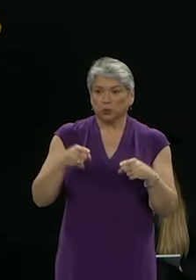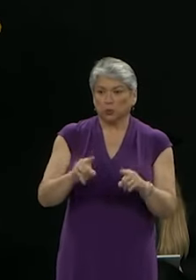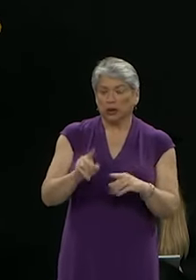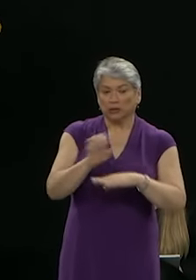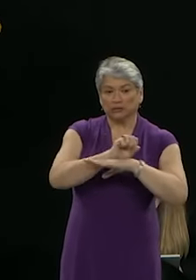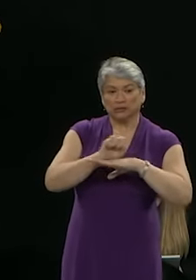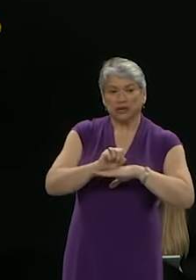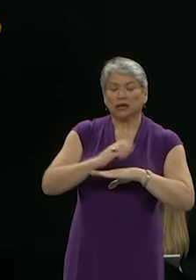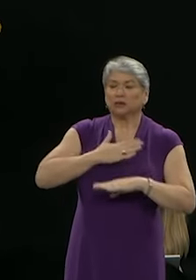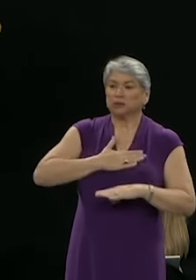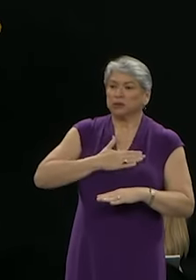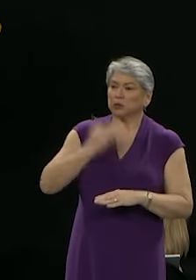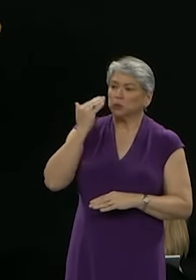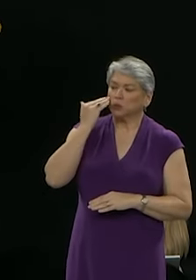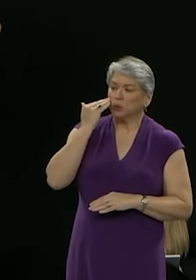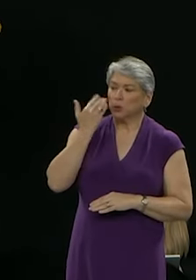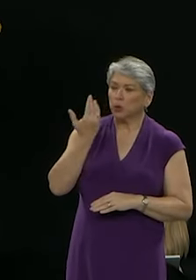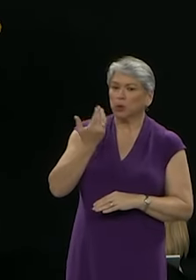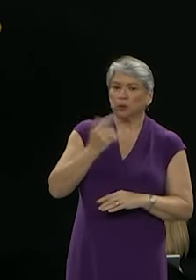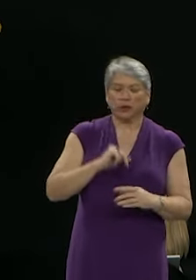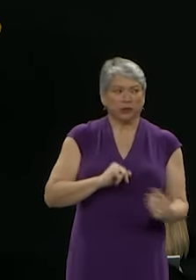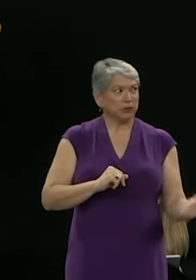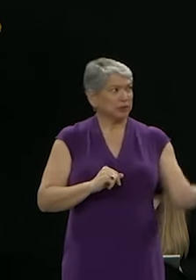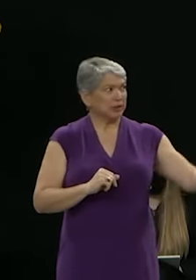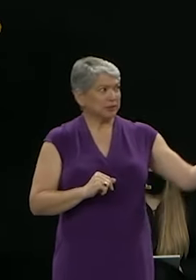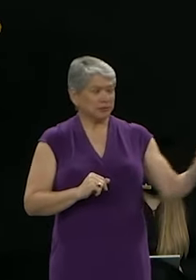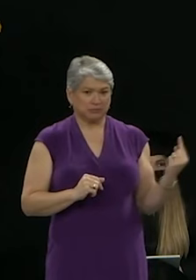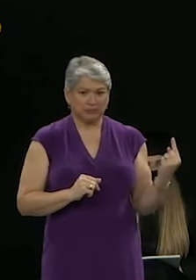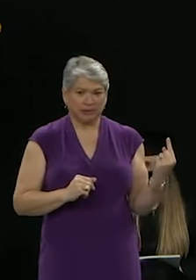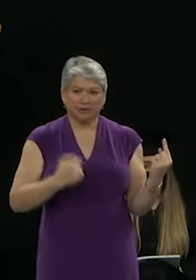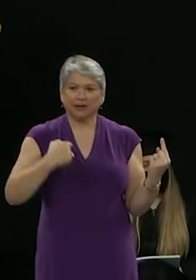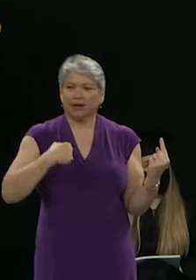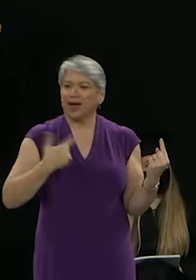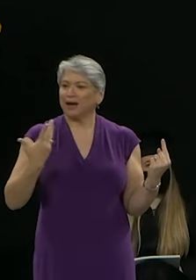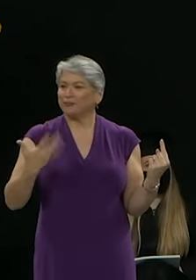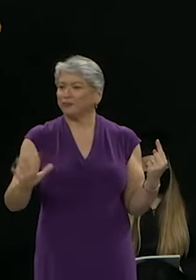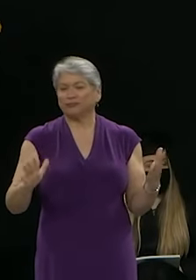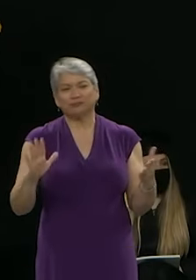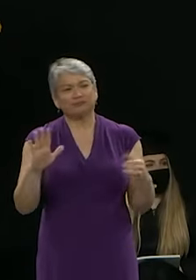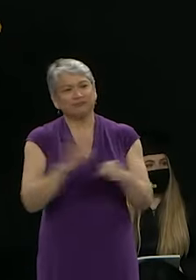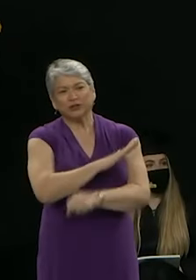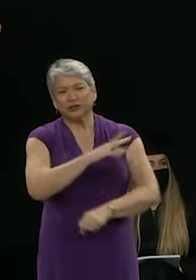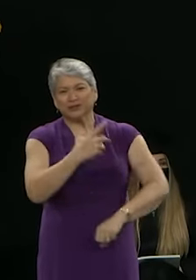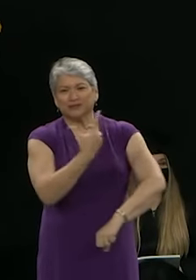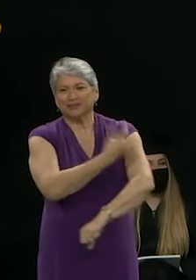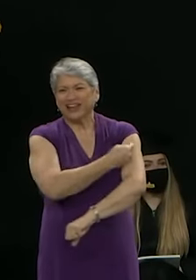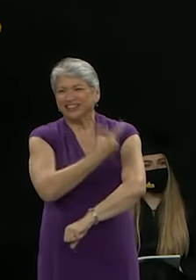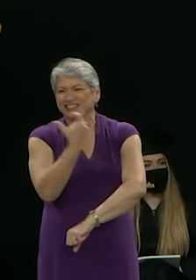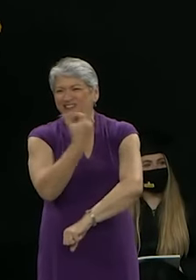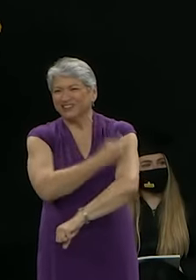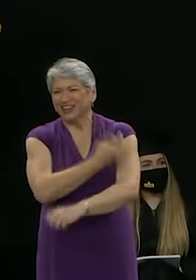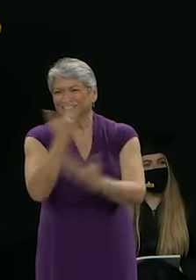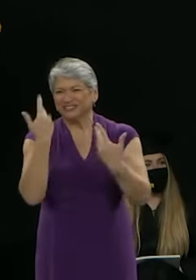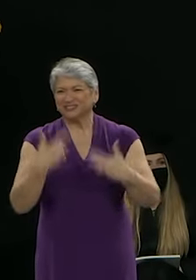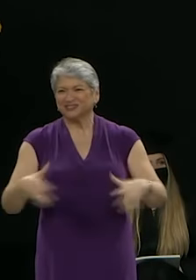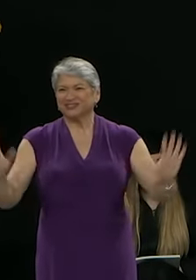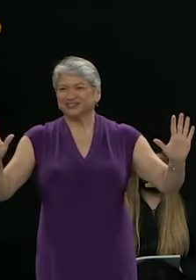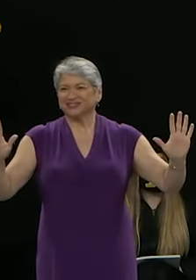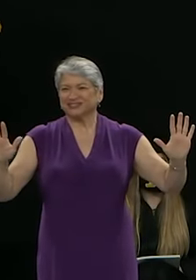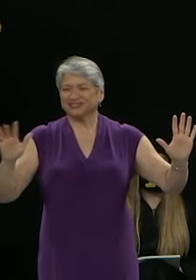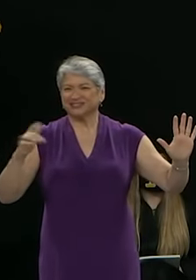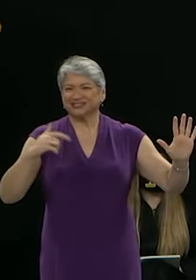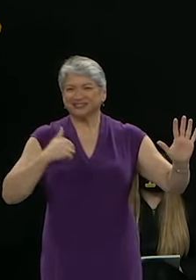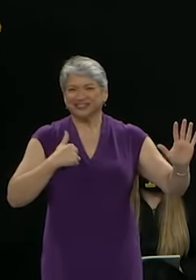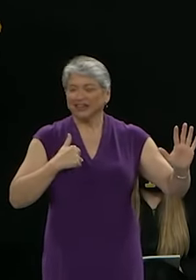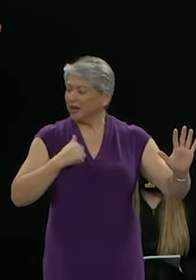please know that when you get to me, I have been fully vaccinated, and I don't intend to spread any disease tonight.